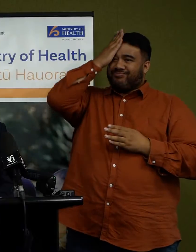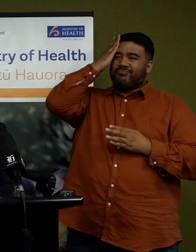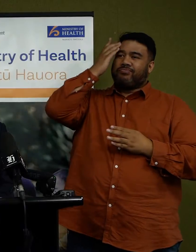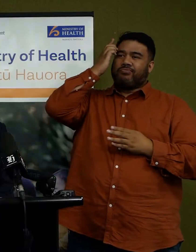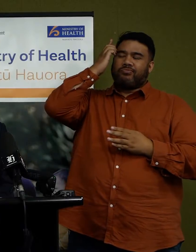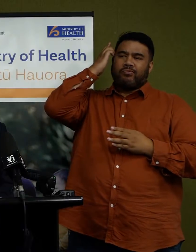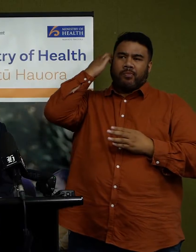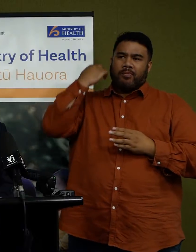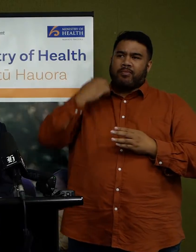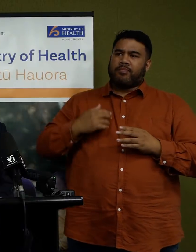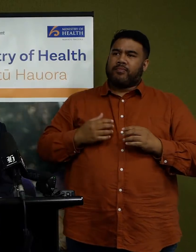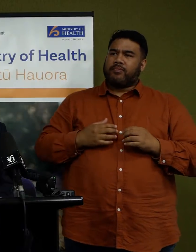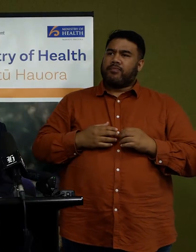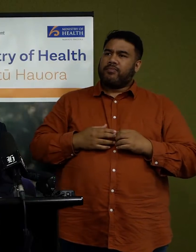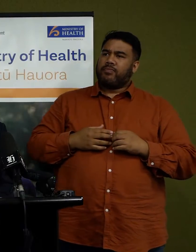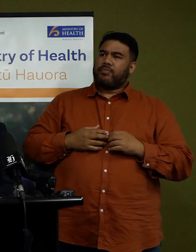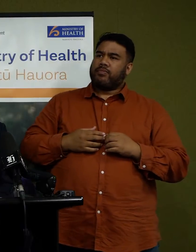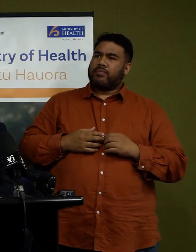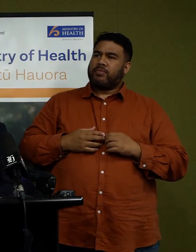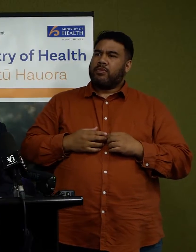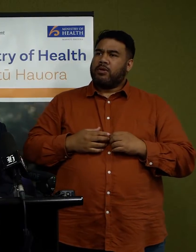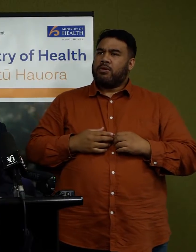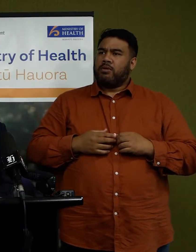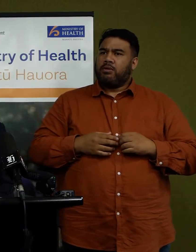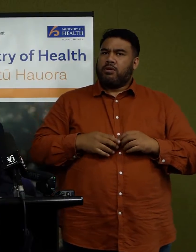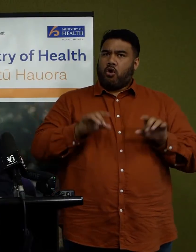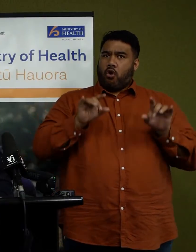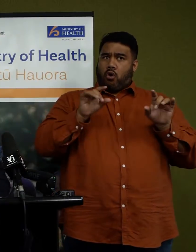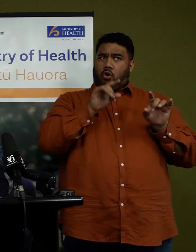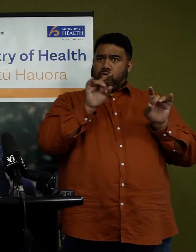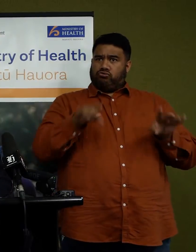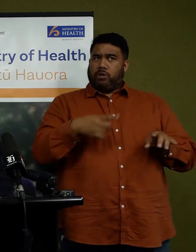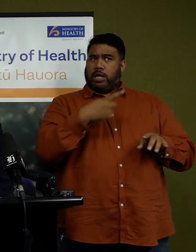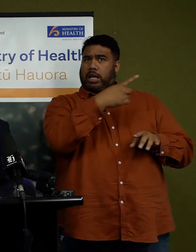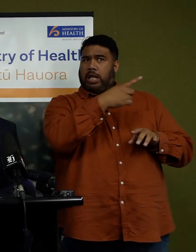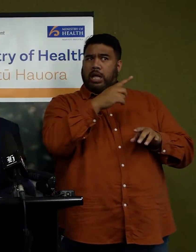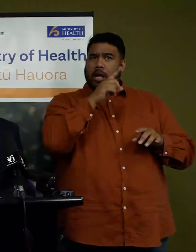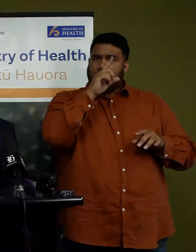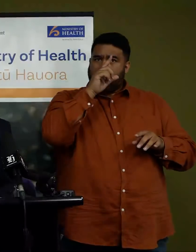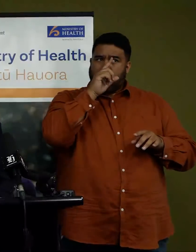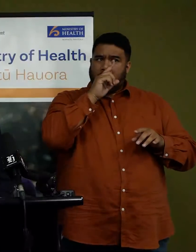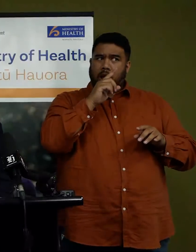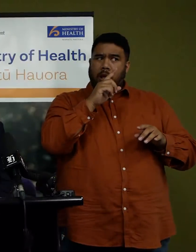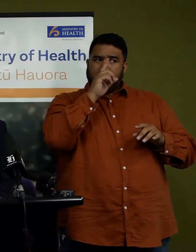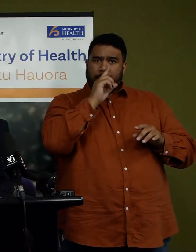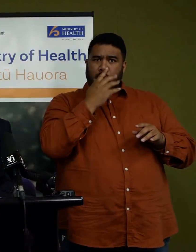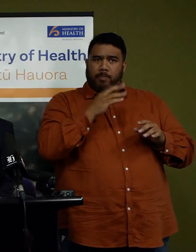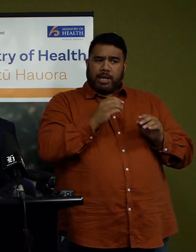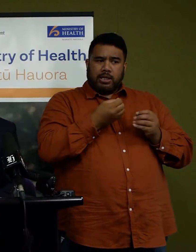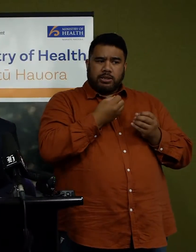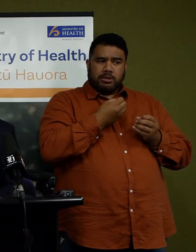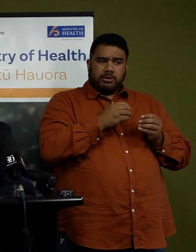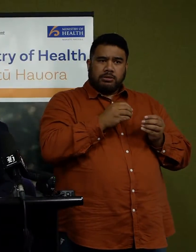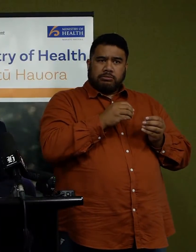Are you saying that that's not possible with ?? Yes, it is possible.